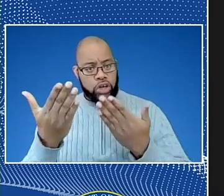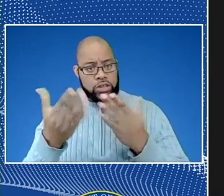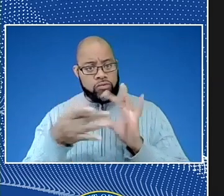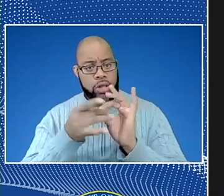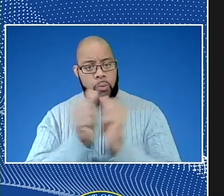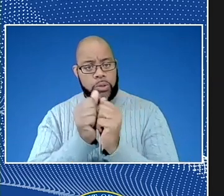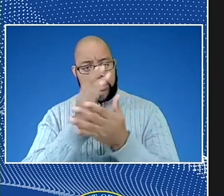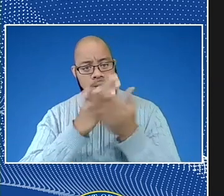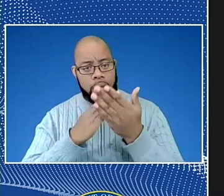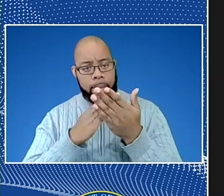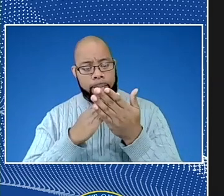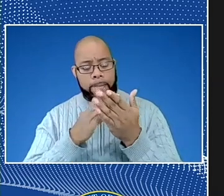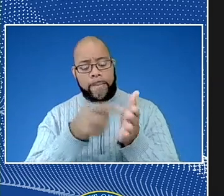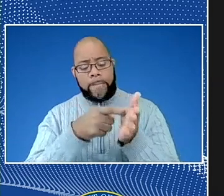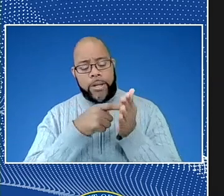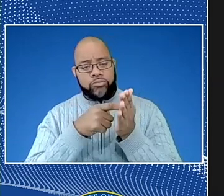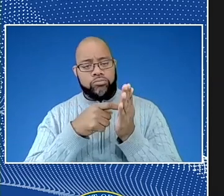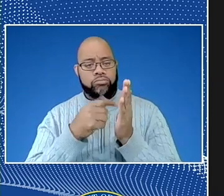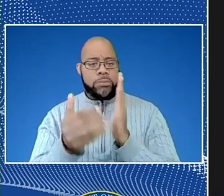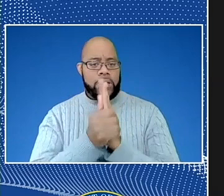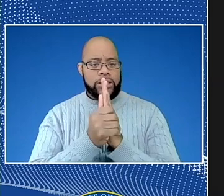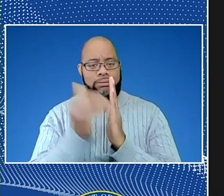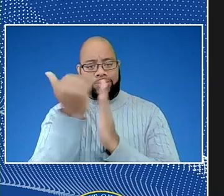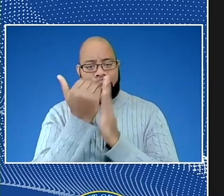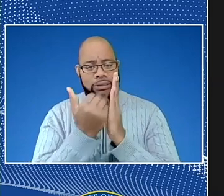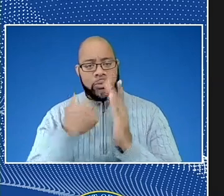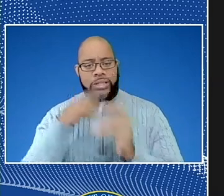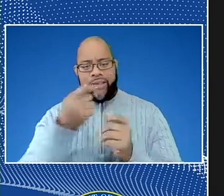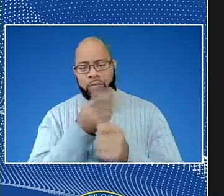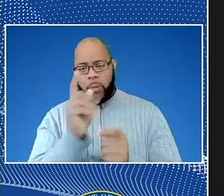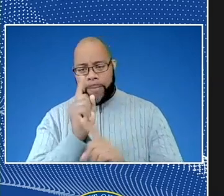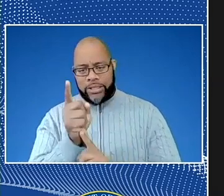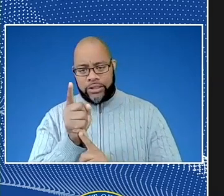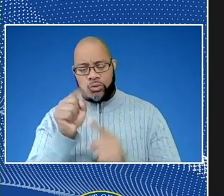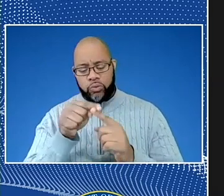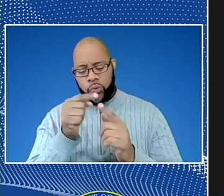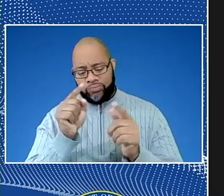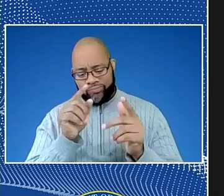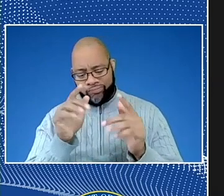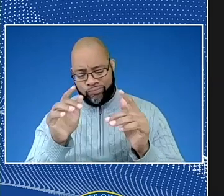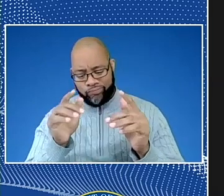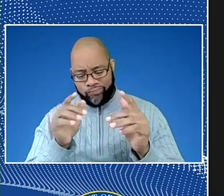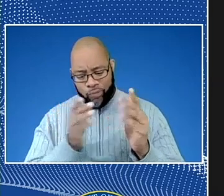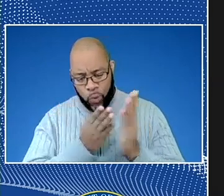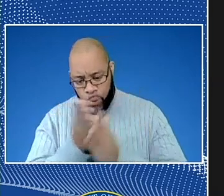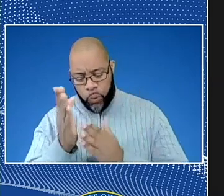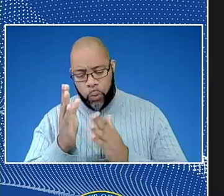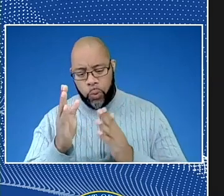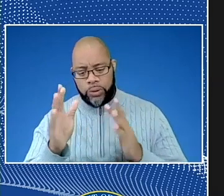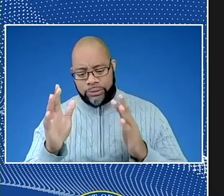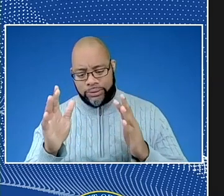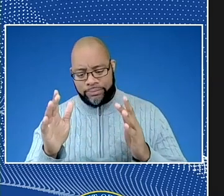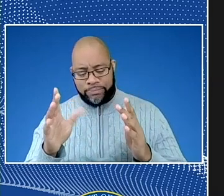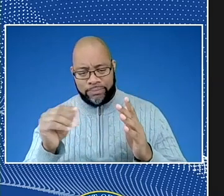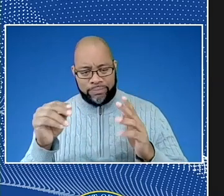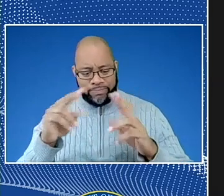amendatory text, and we're going to need a few minutes to go through that and finalize that language for you guys and